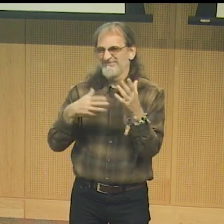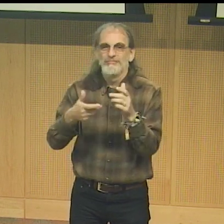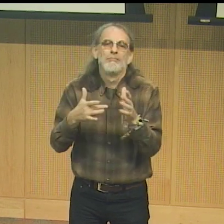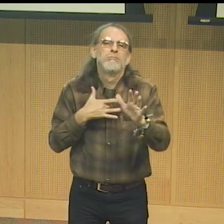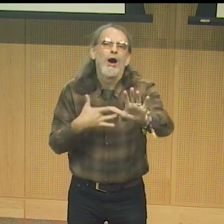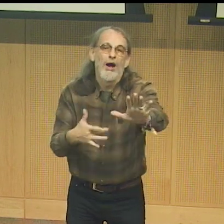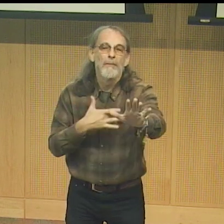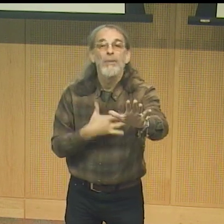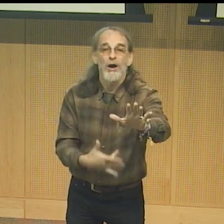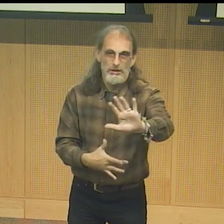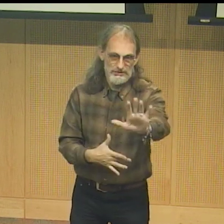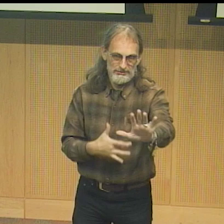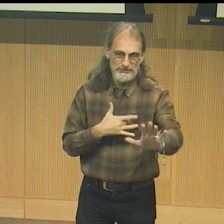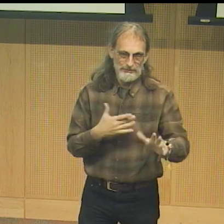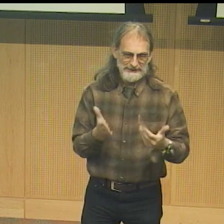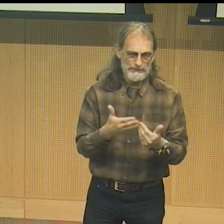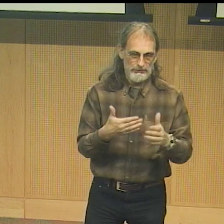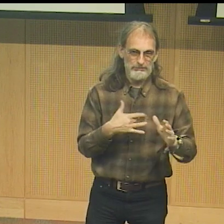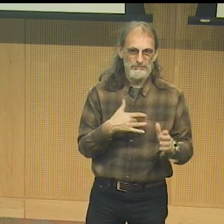one culture, your native culture.